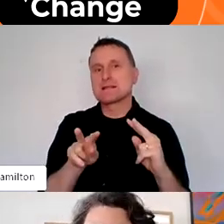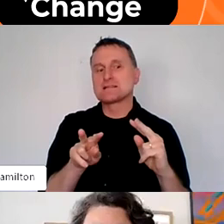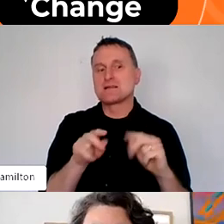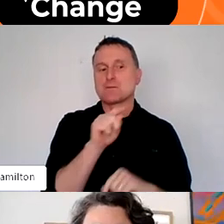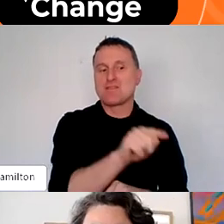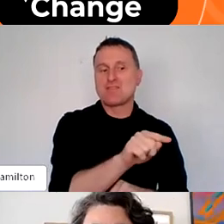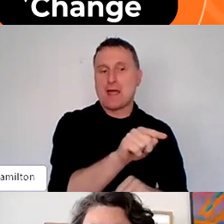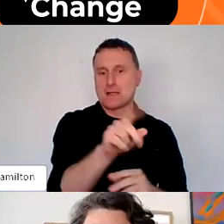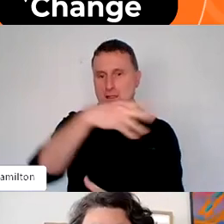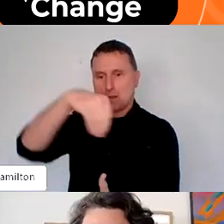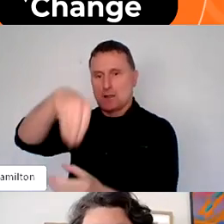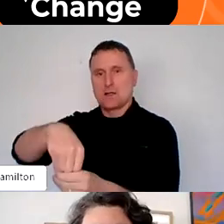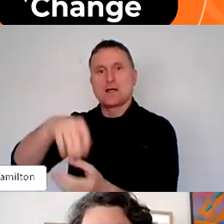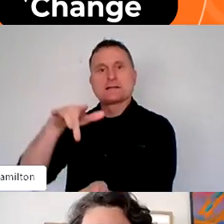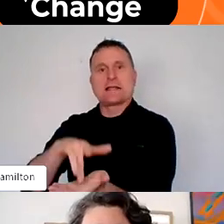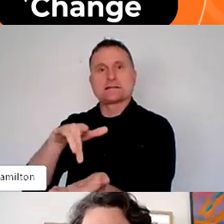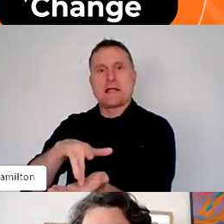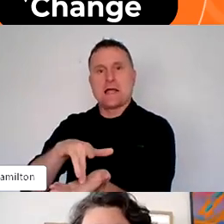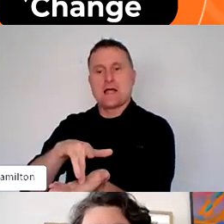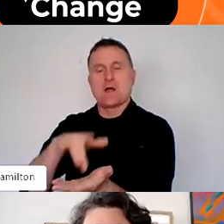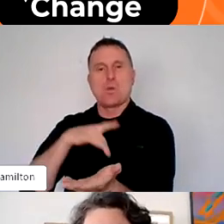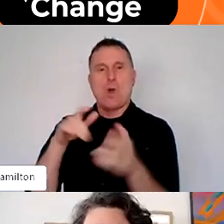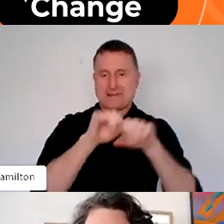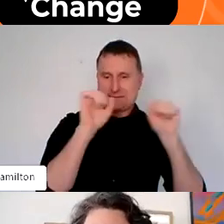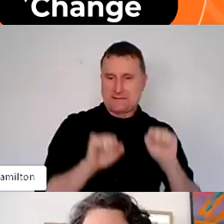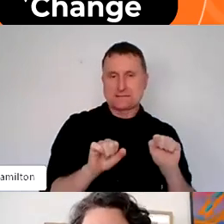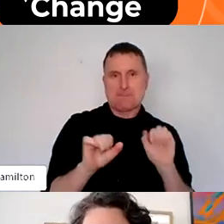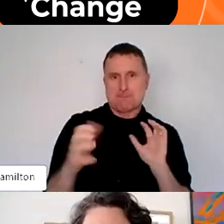systems that affect their lives. And so when we're talking in this